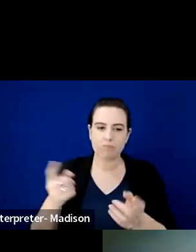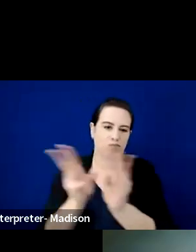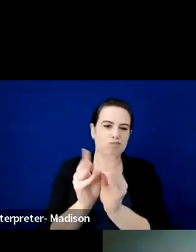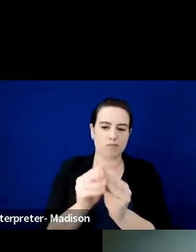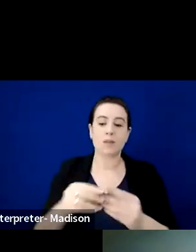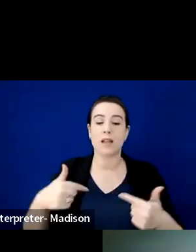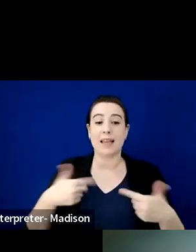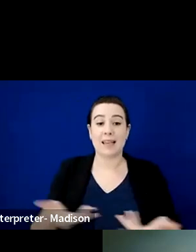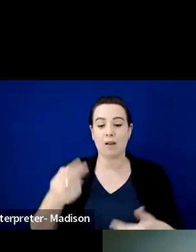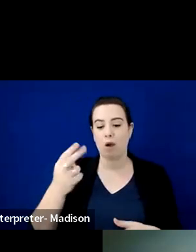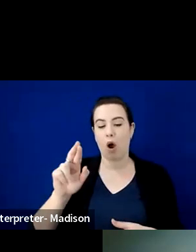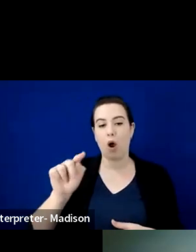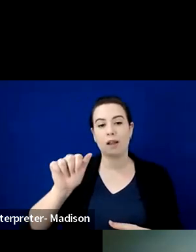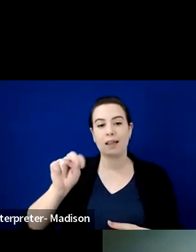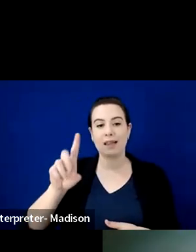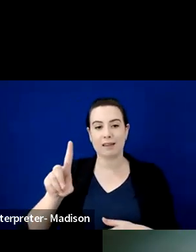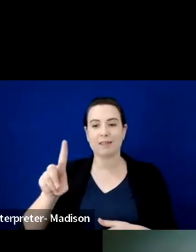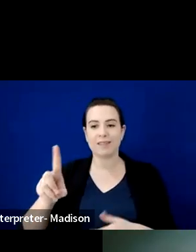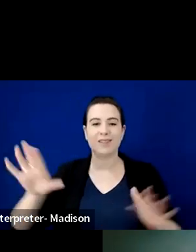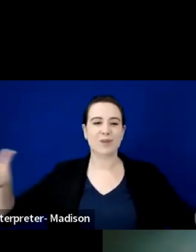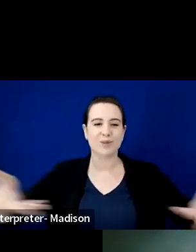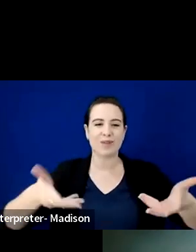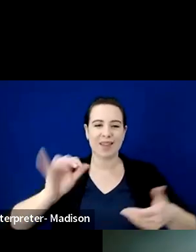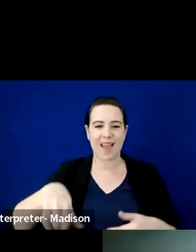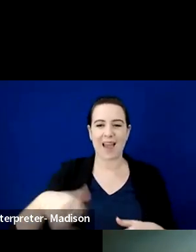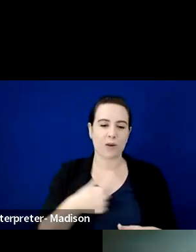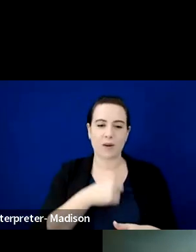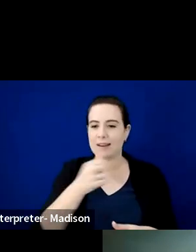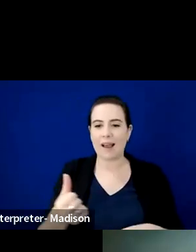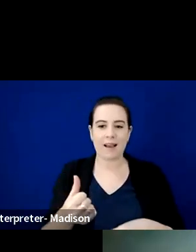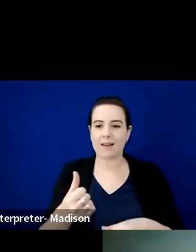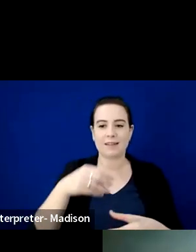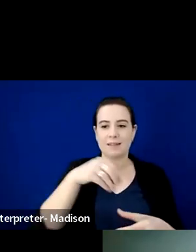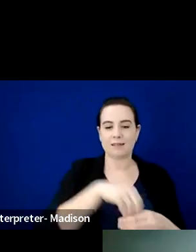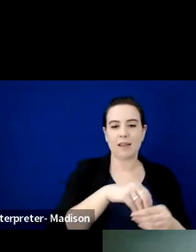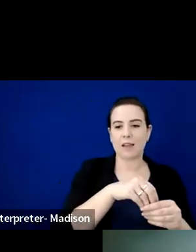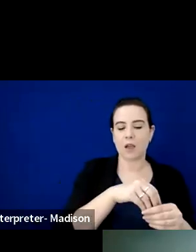Here's who we are, what we do, these are the programs, we're doing this, but not that.